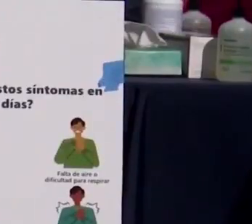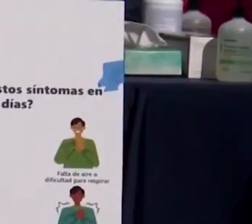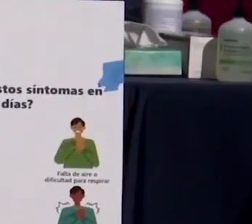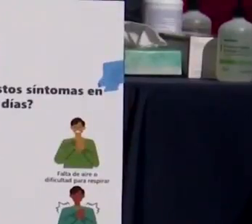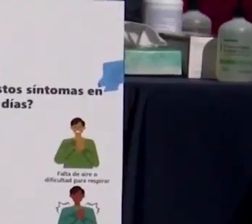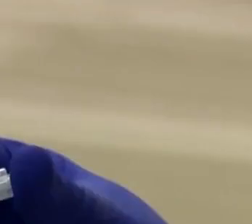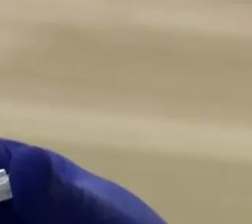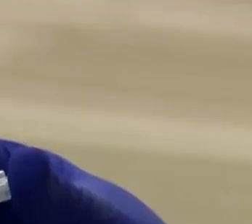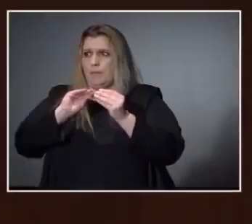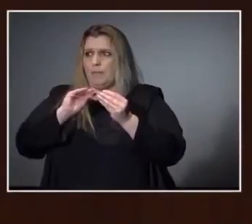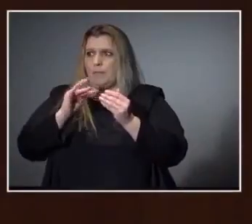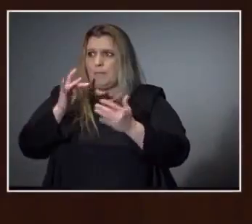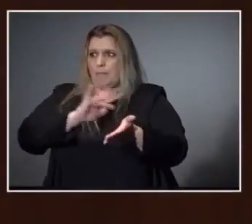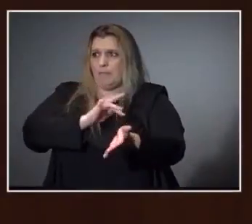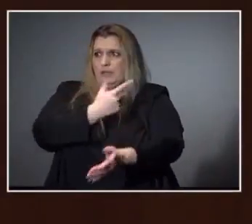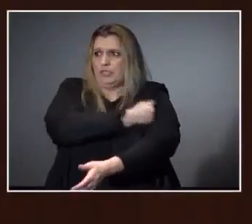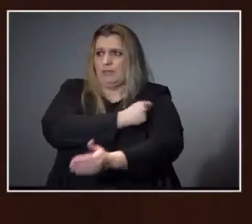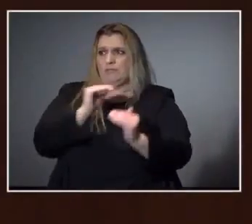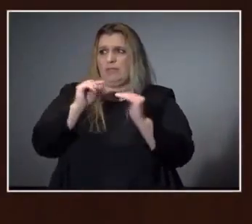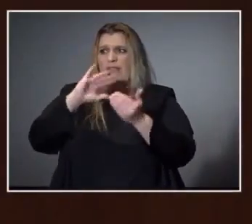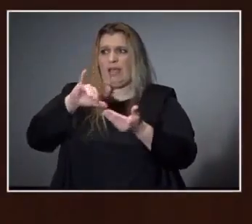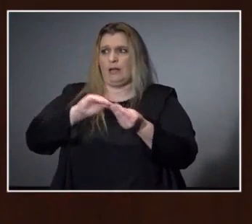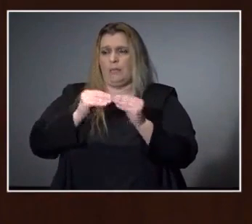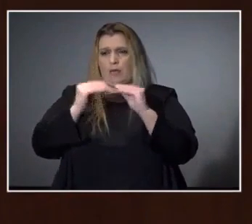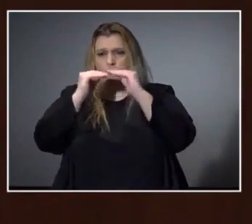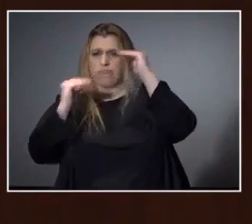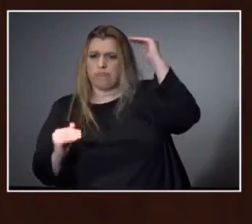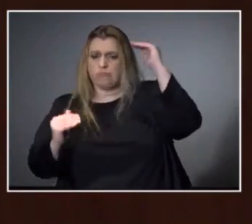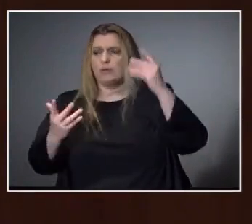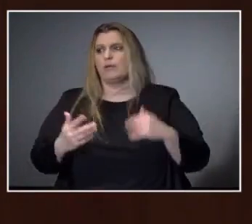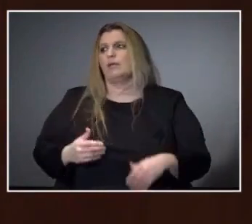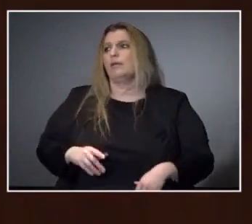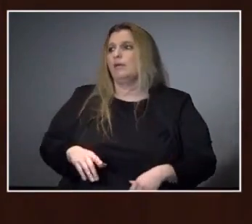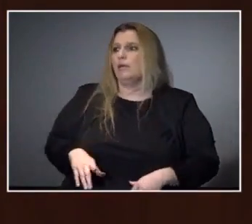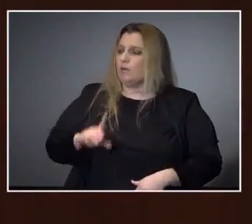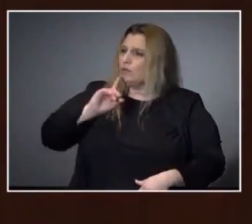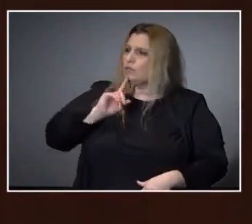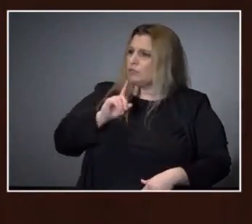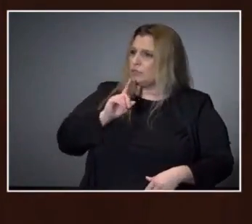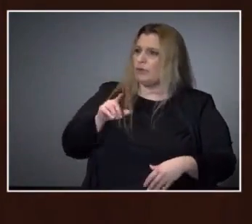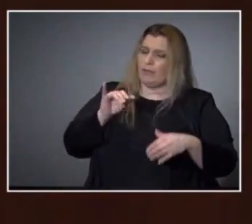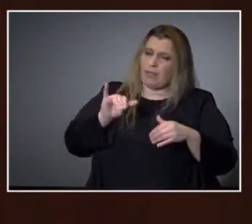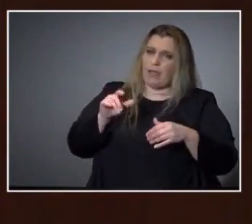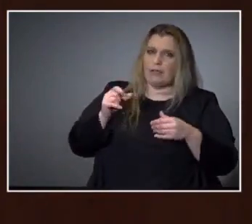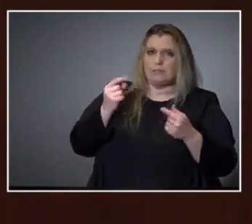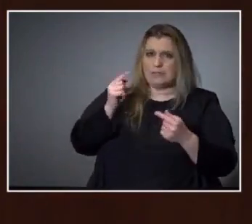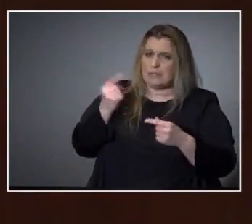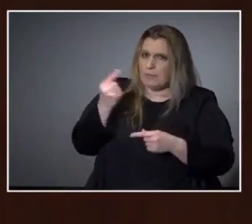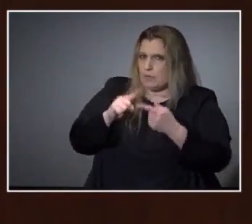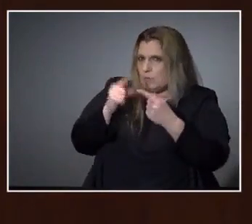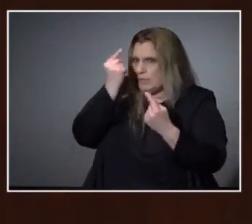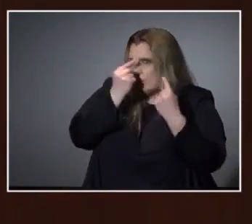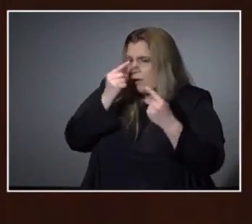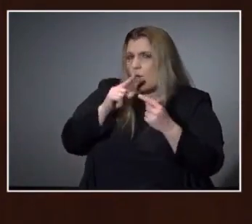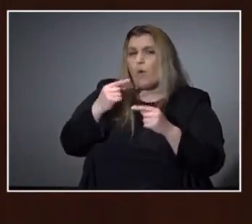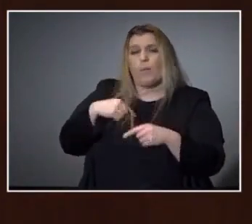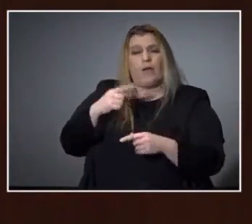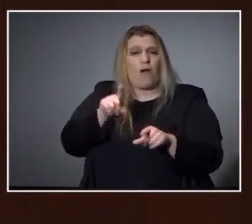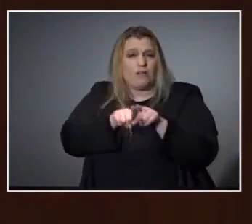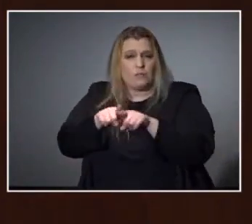BENEFITS OF THE VACCINE MORE OF THE COMMUNITY WILL WANT RECEIVE IT. THE DEPARTMENT OF HEALTH SAYS COMMUNITIES OF COLOR ARE HESITANT LARGELY DUE TO MISTRUST.